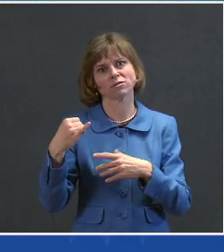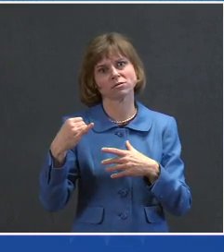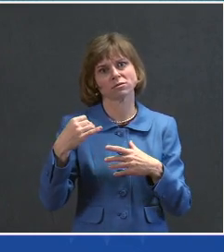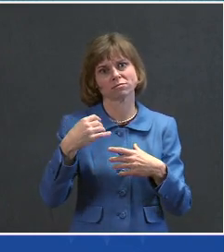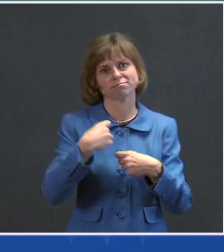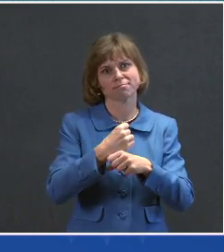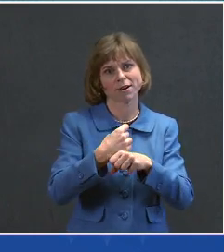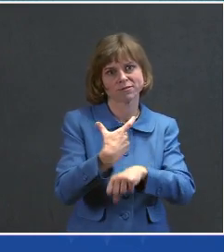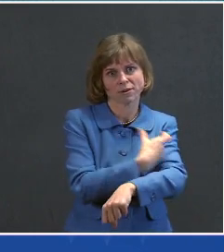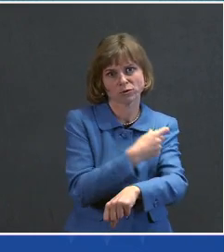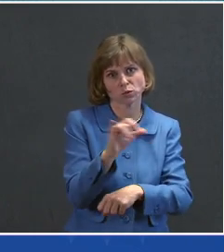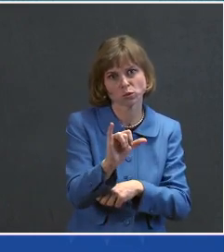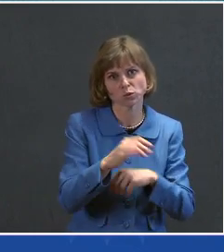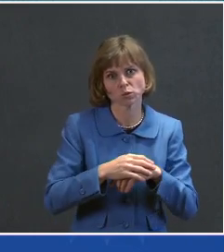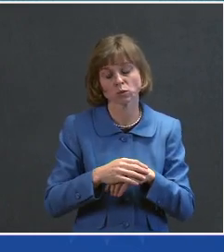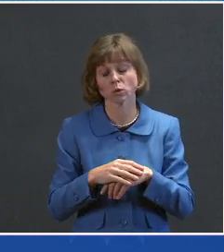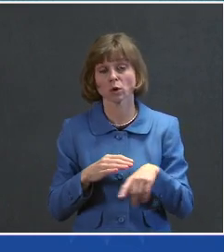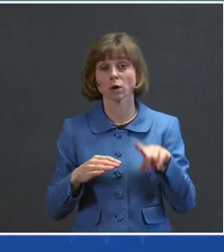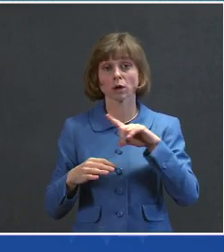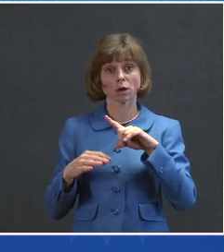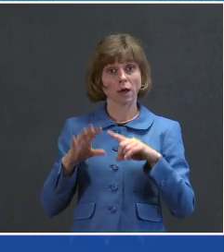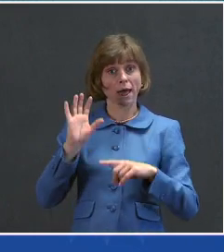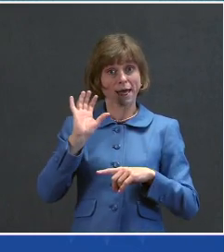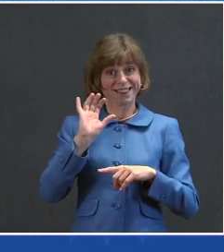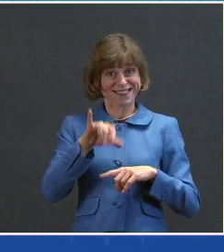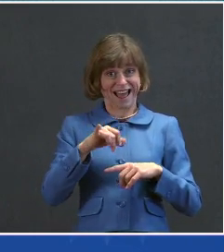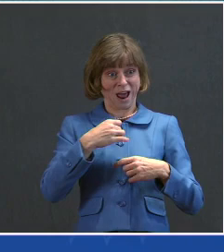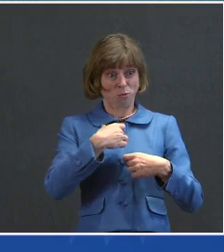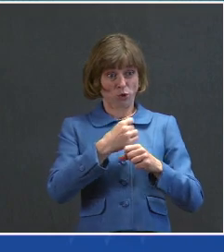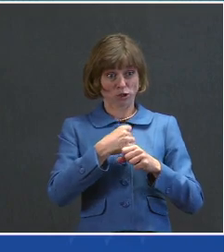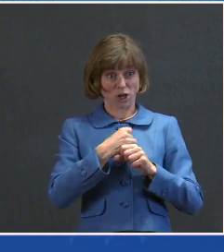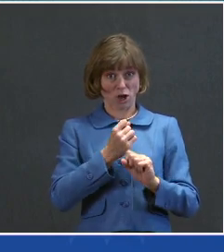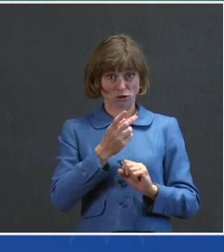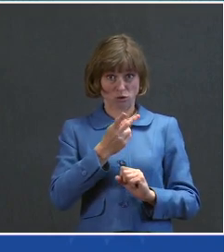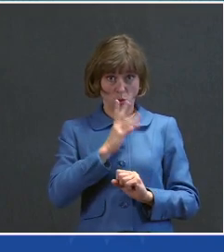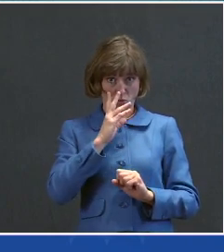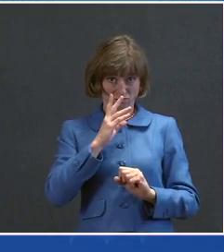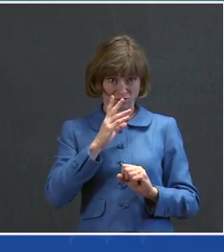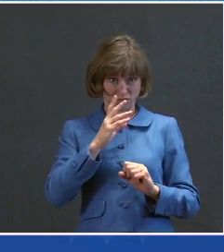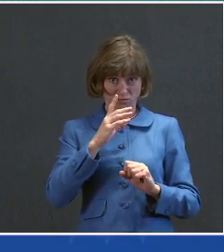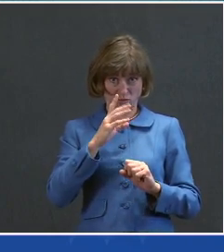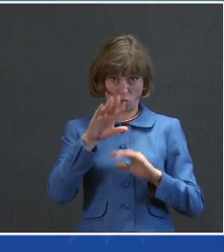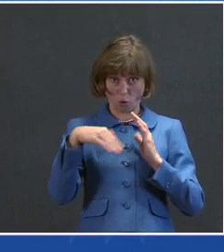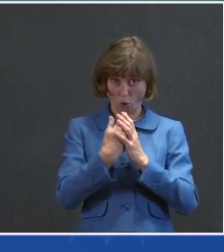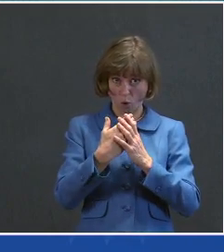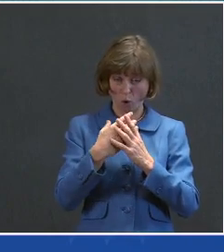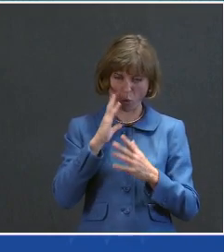will that be used for -- used in the United States, or is it earmarked for global use?